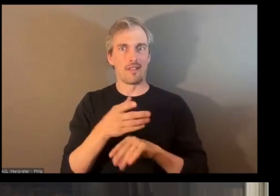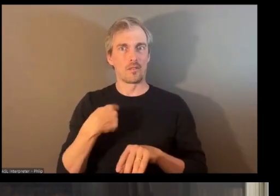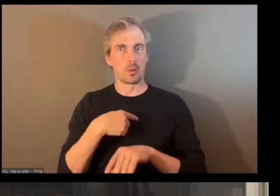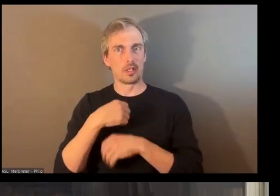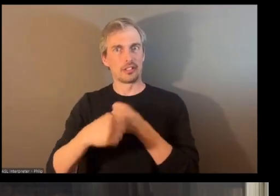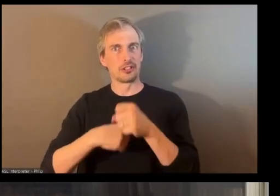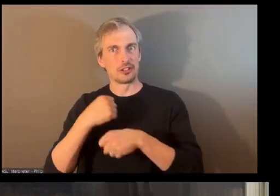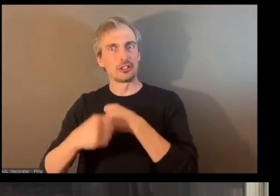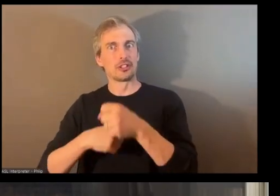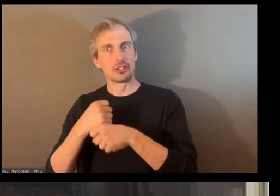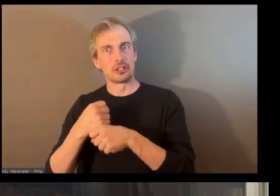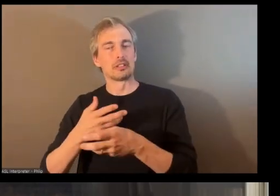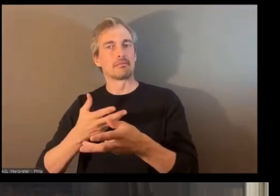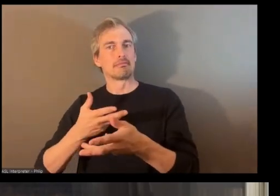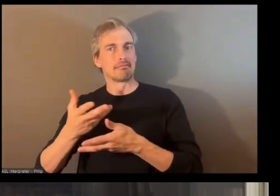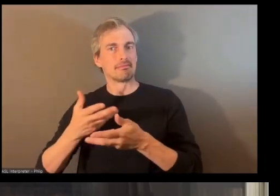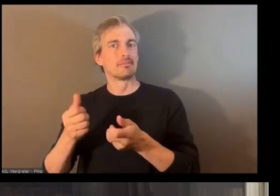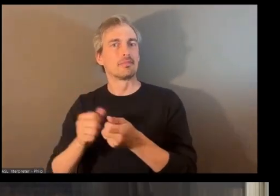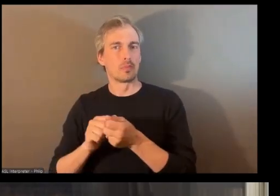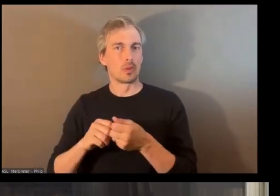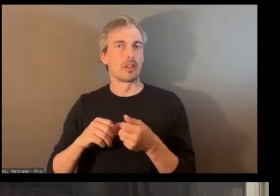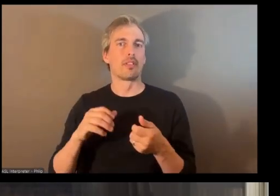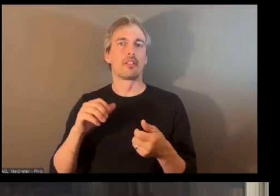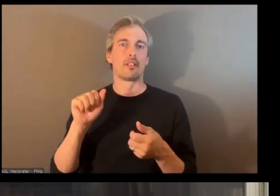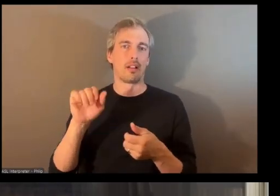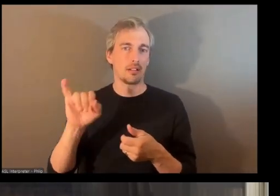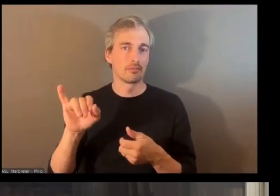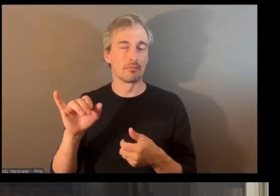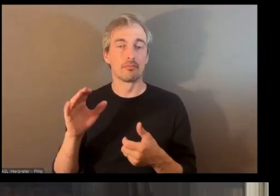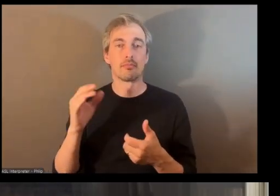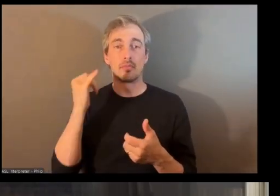Otherwise you will get something unclear. So... I think we're gonna just get better.